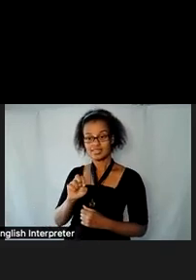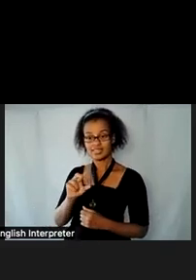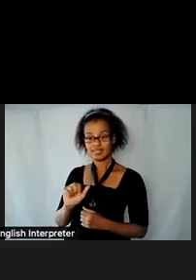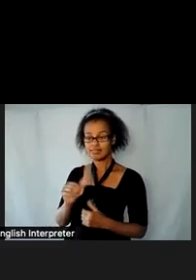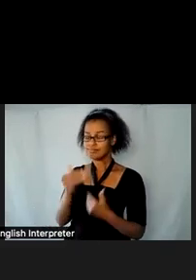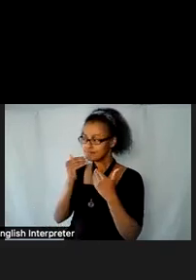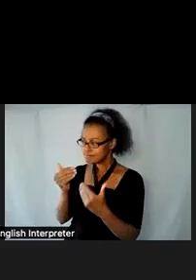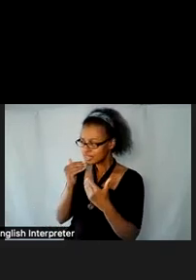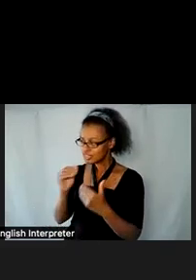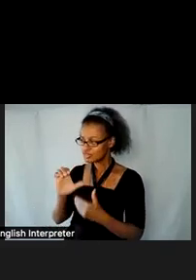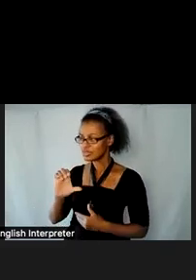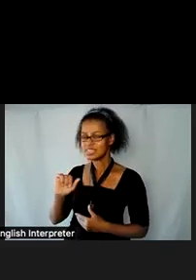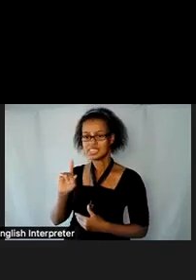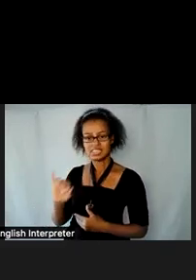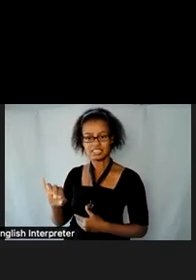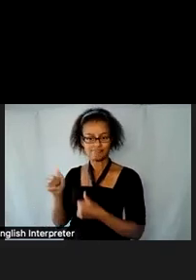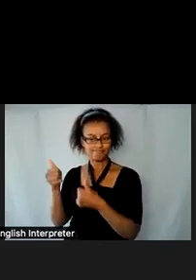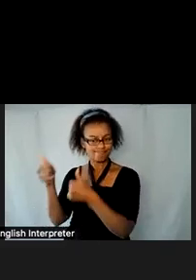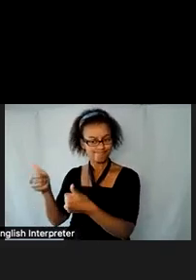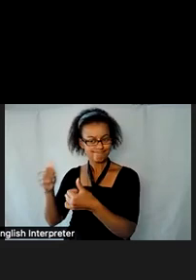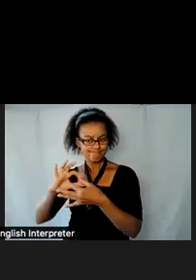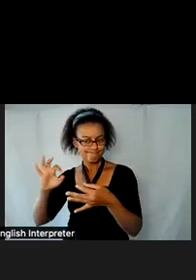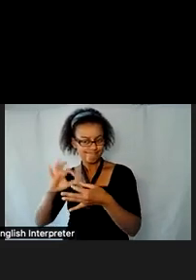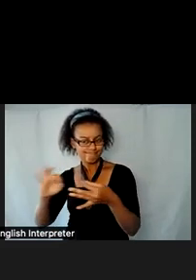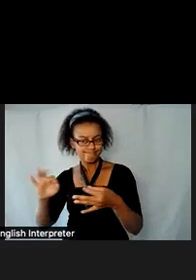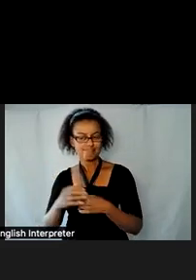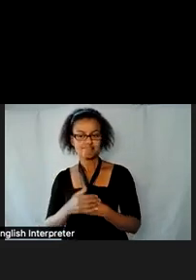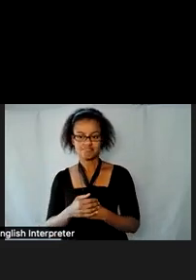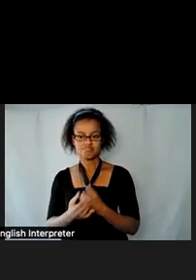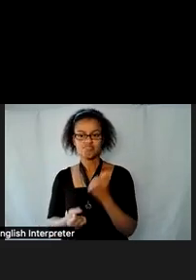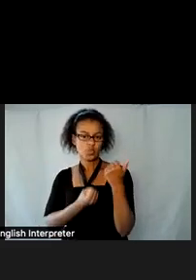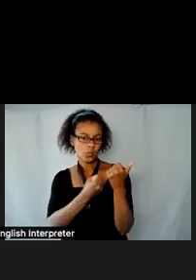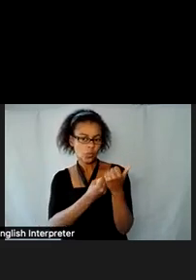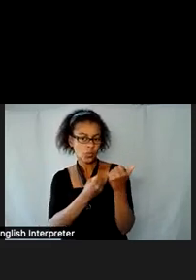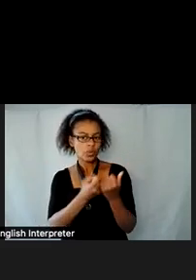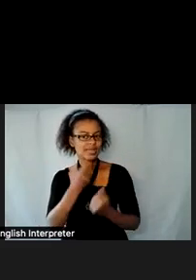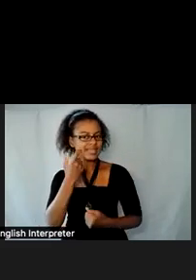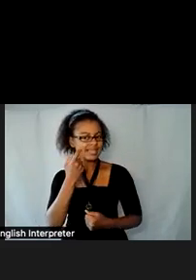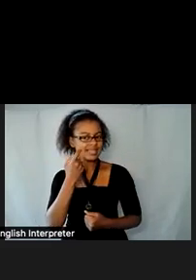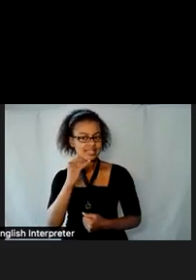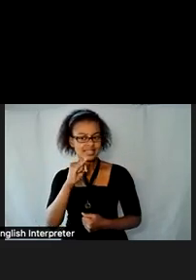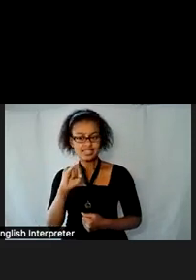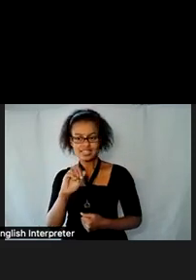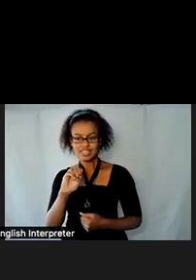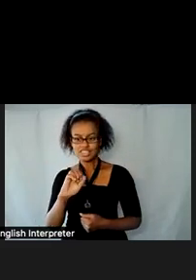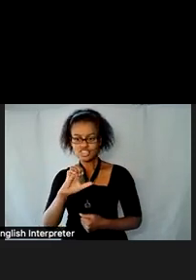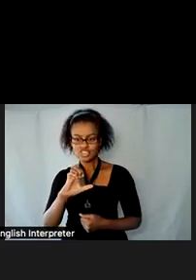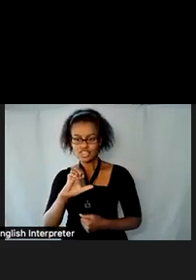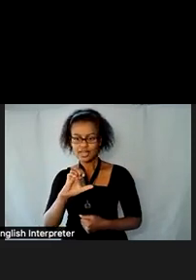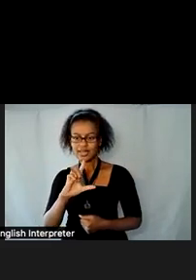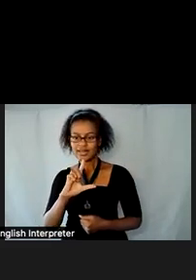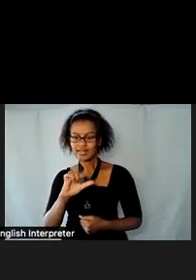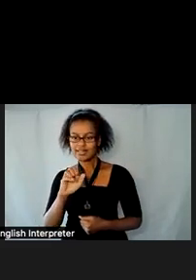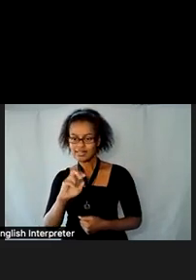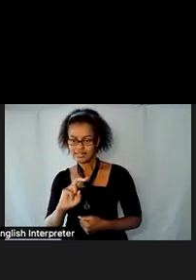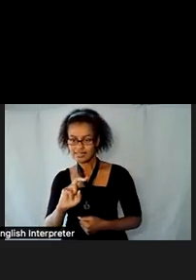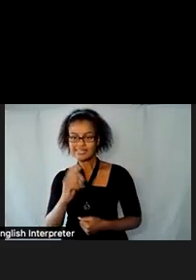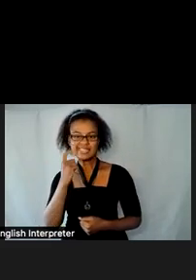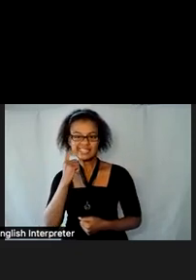And to to second, what Jacqueline said about the program, the community engagement and